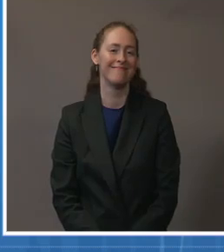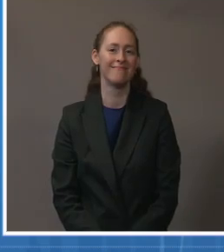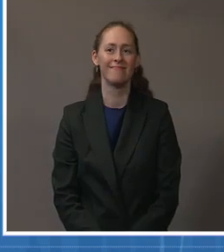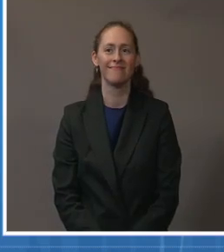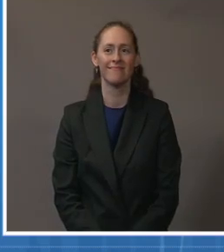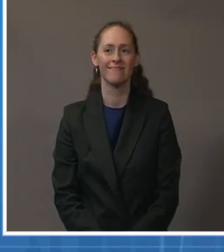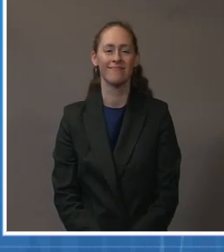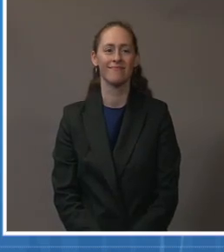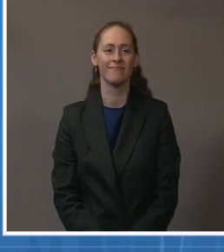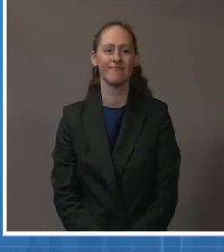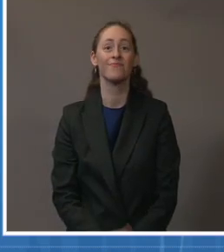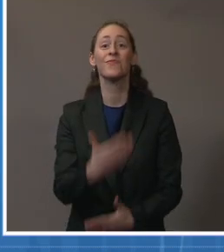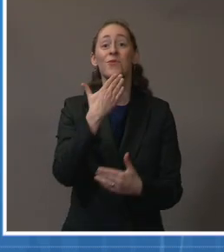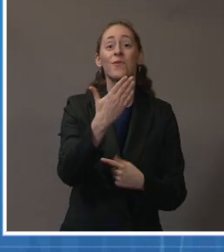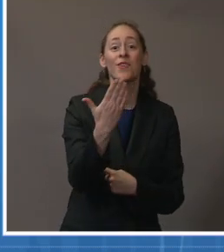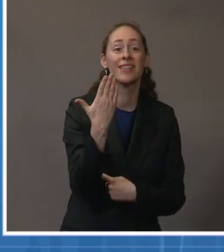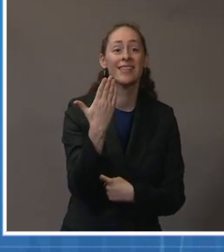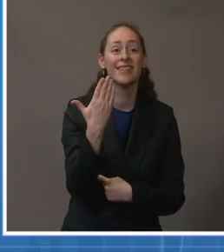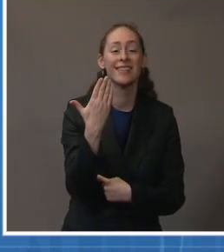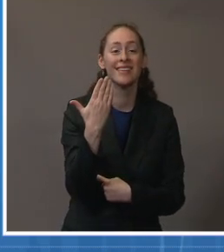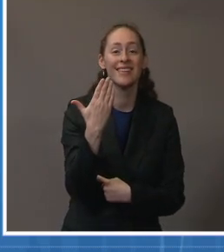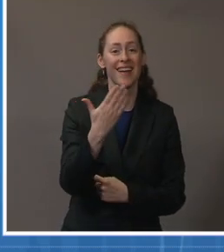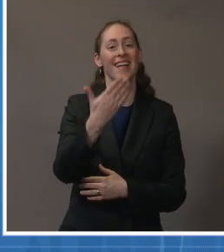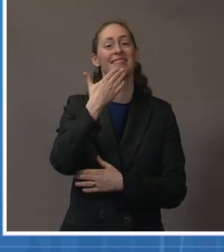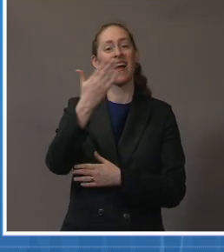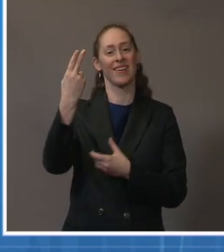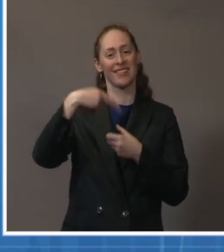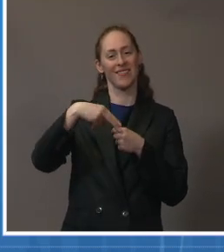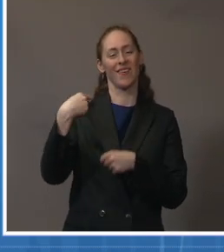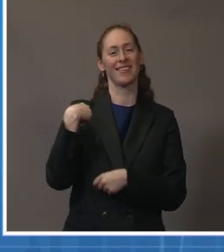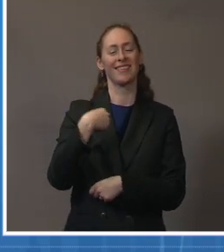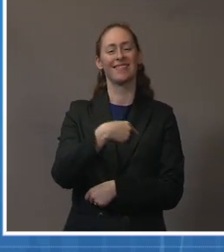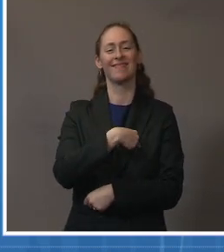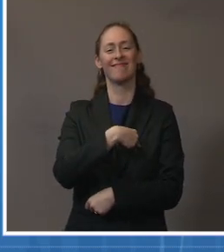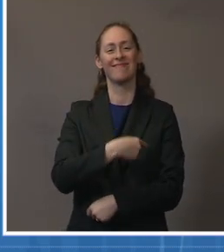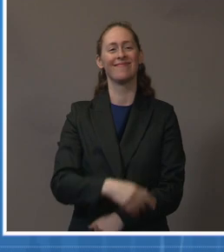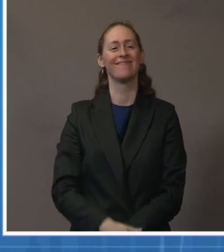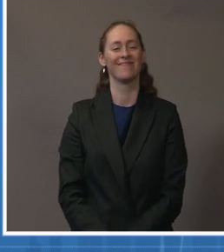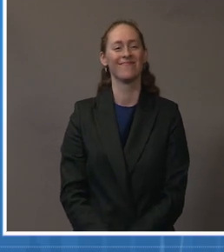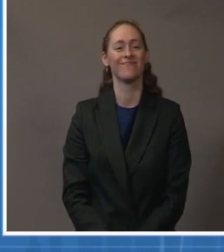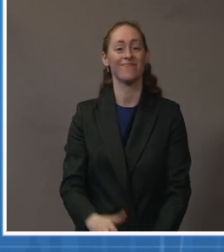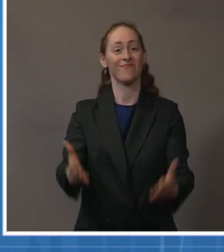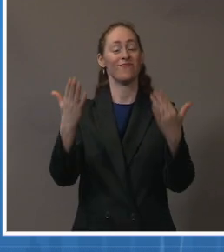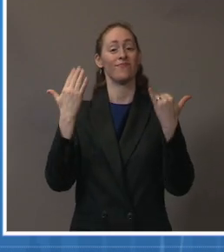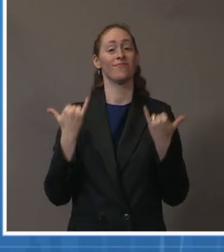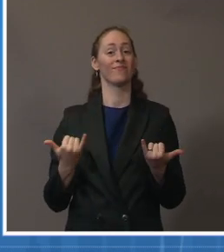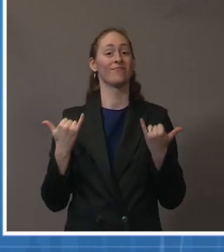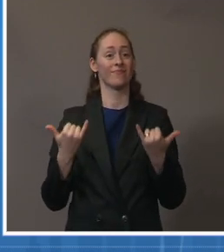Mr. Zients: Good morning and thank you for joining us. Today I will begin with an update both on our domestic